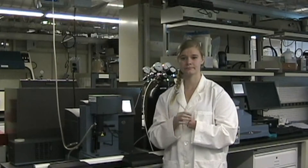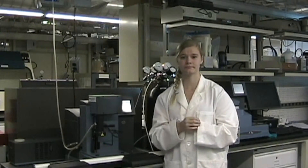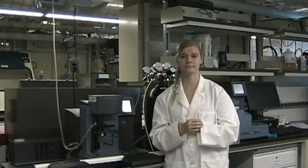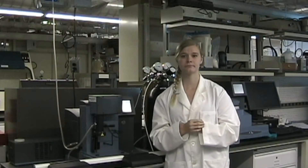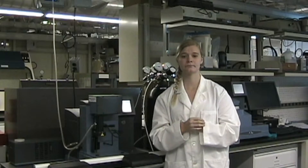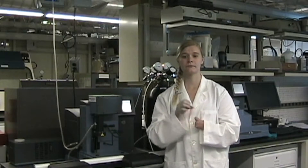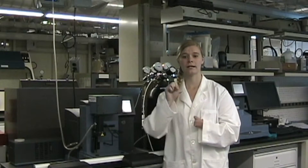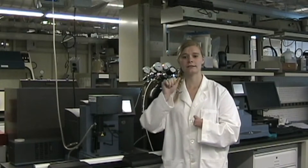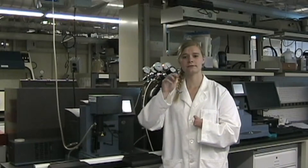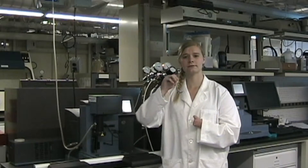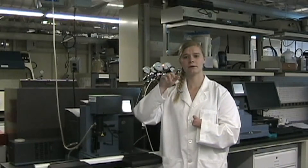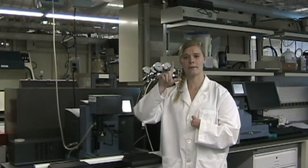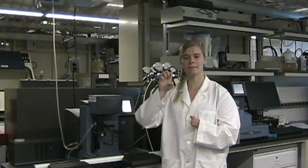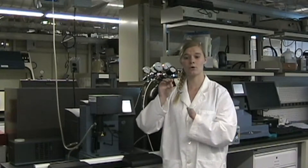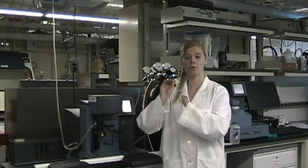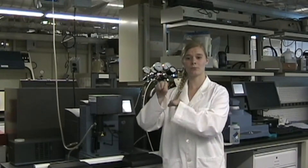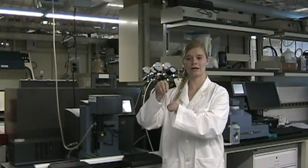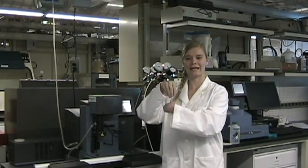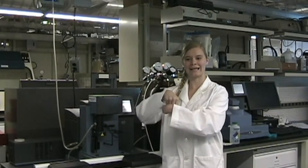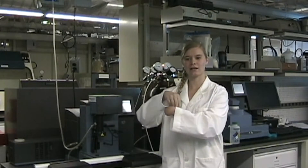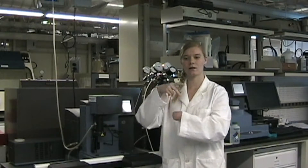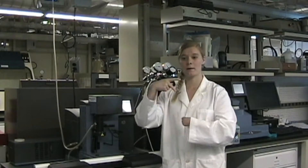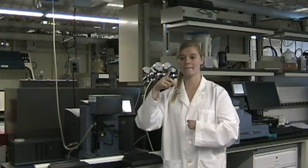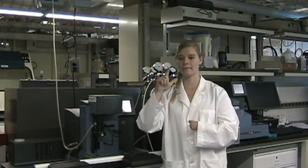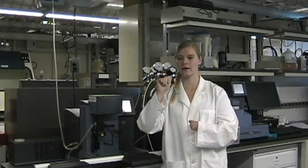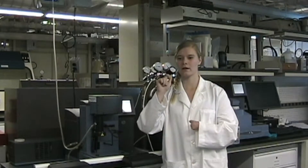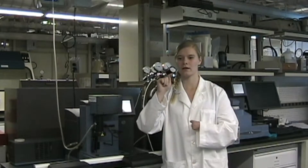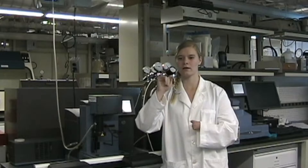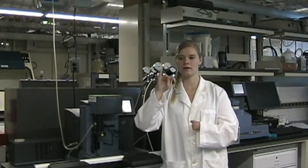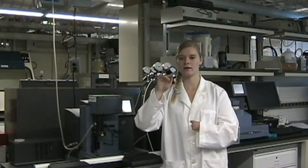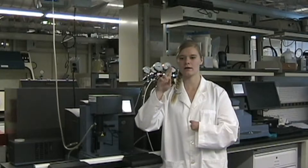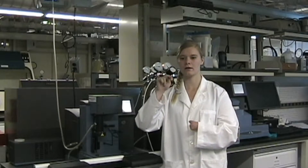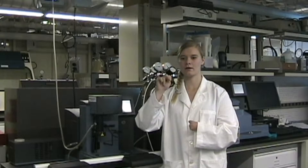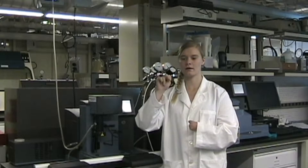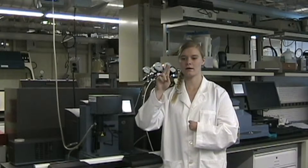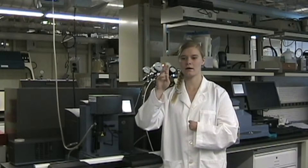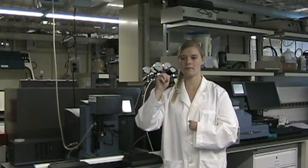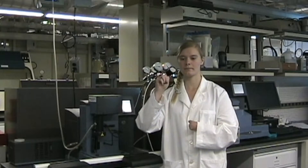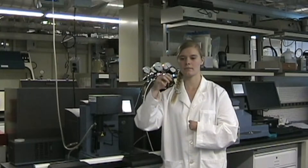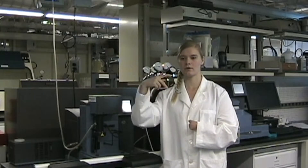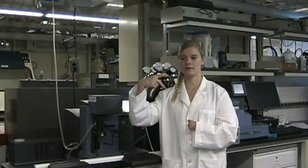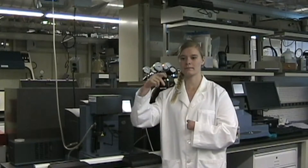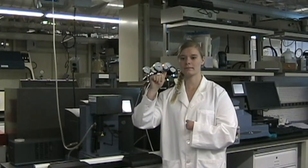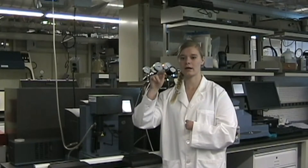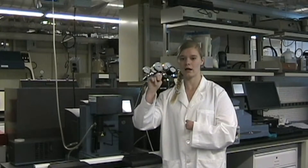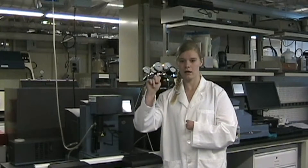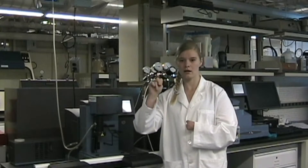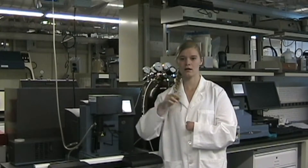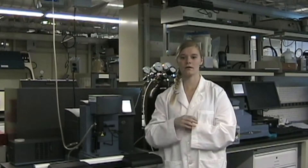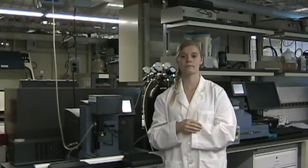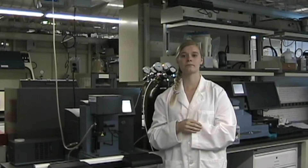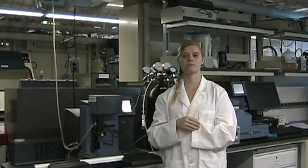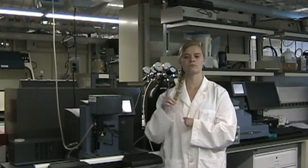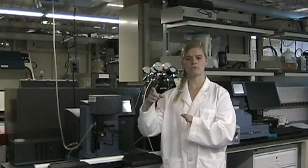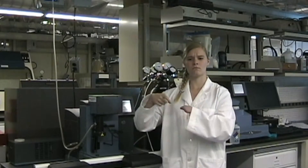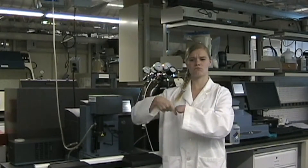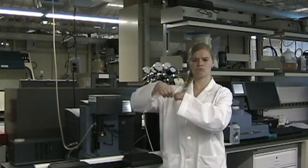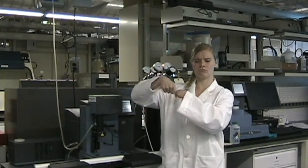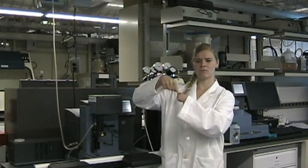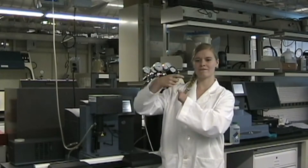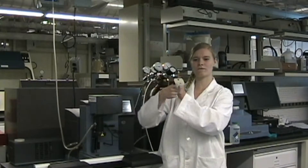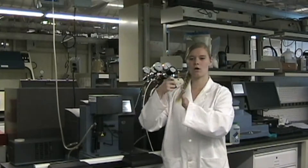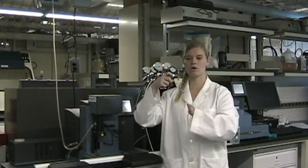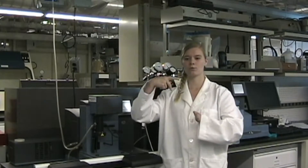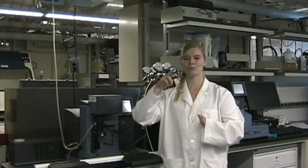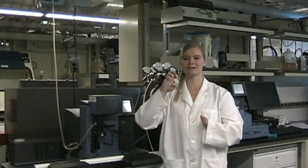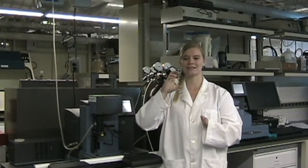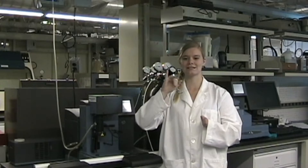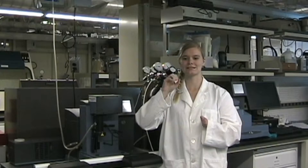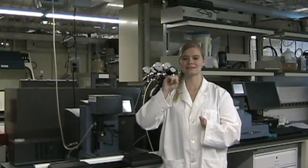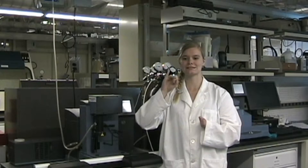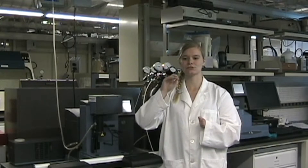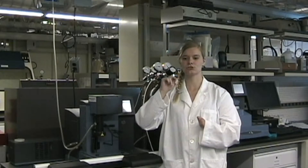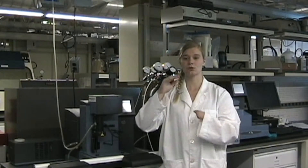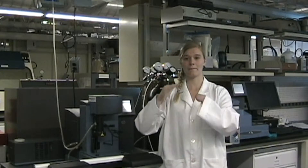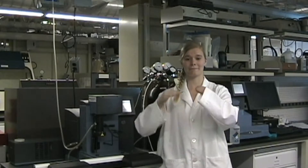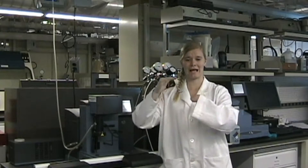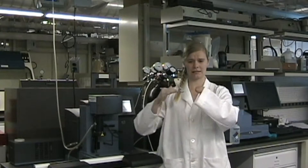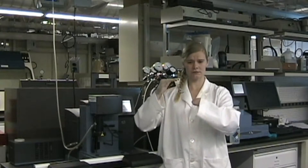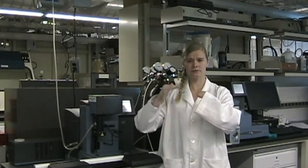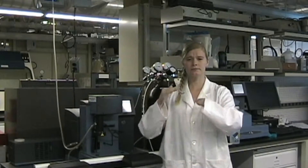The sample is placed in a platinum pan that hangs from a precision balance.